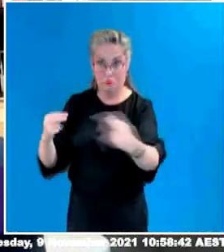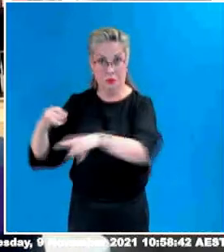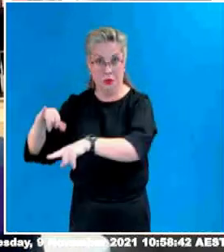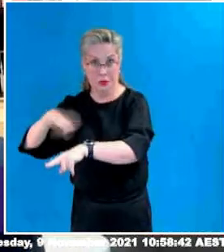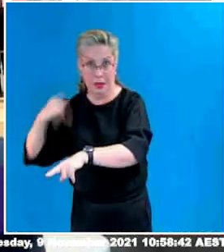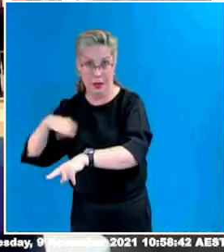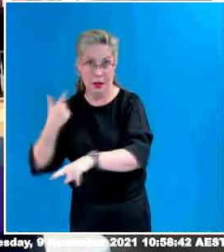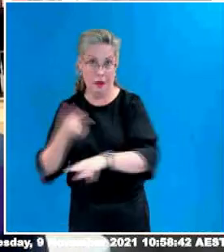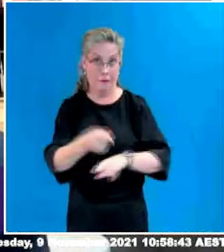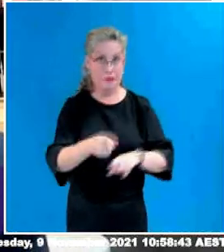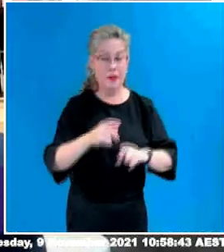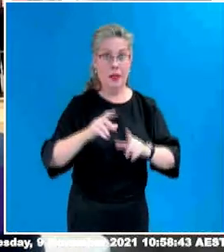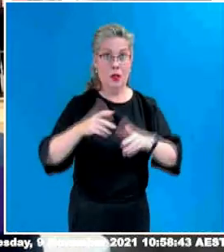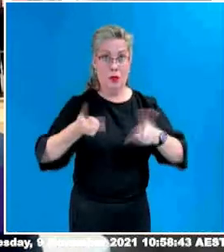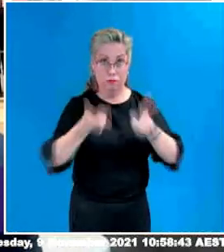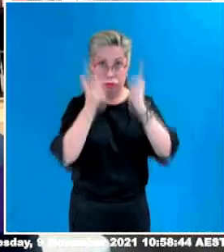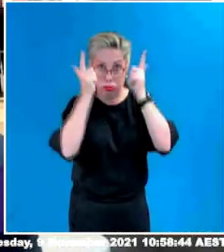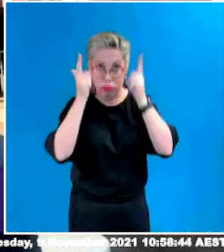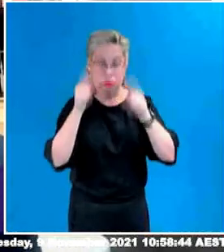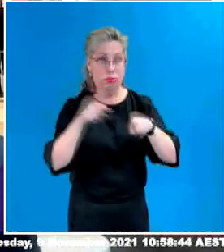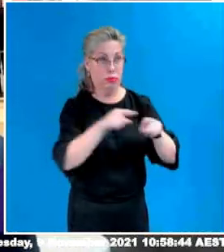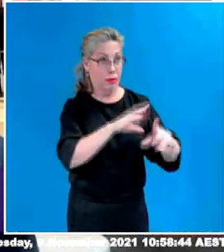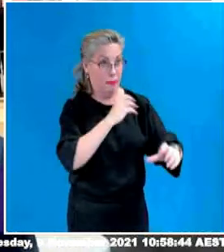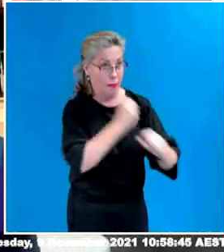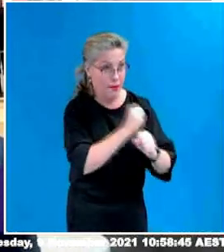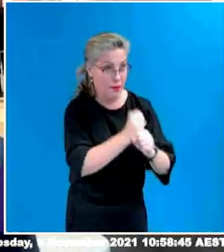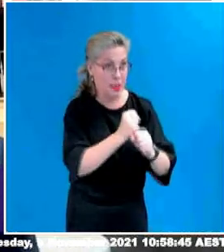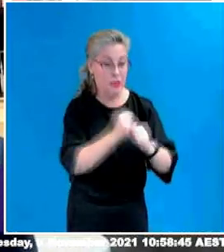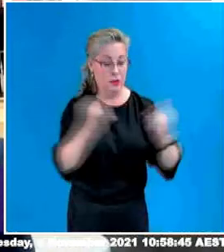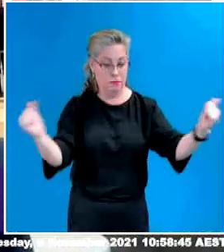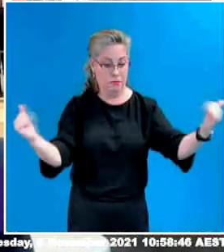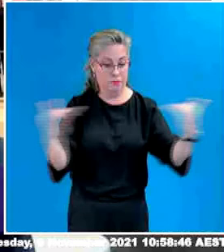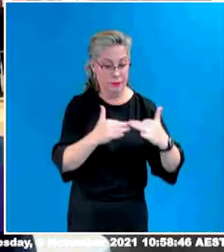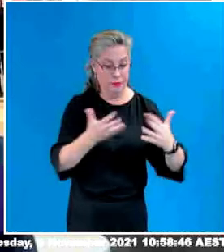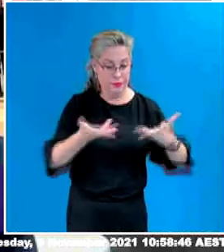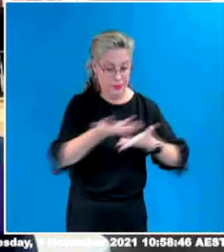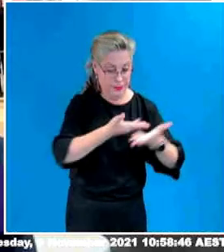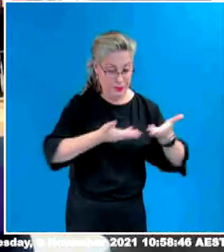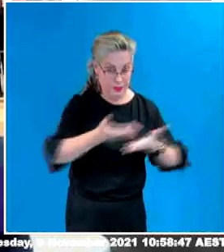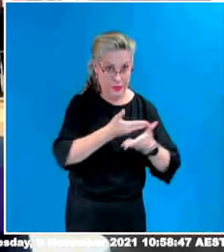declarations that are geared towards the role of business and understand that